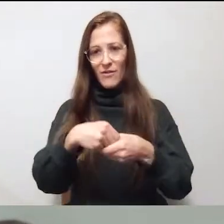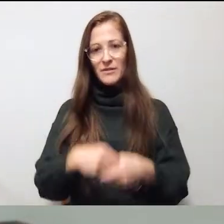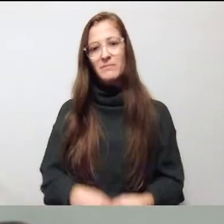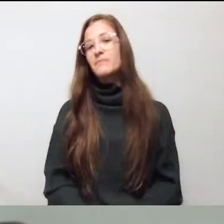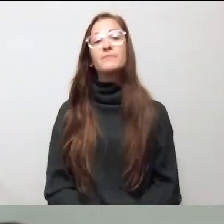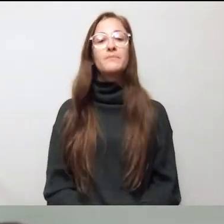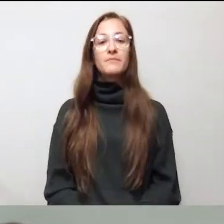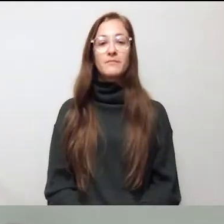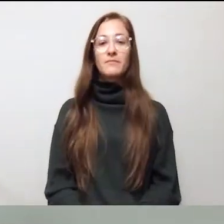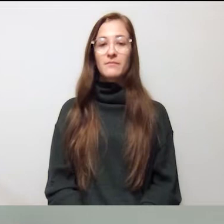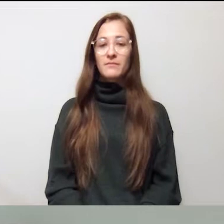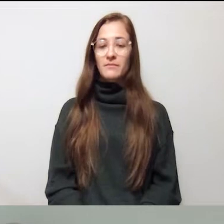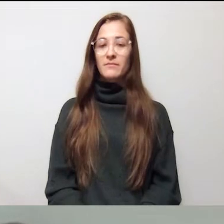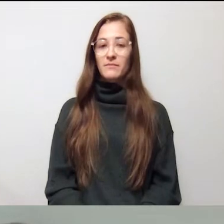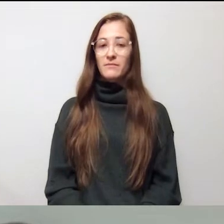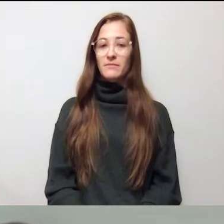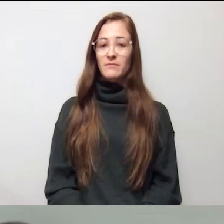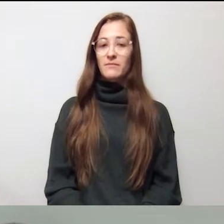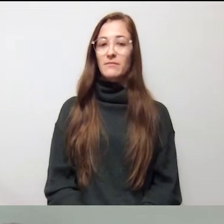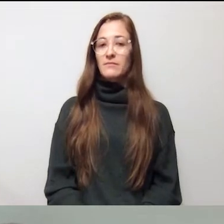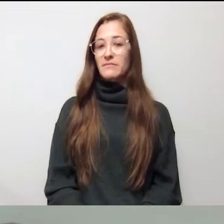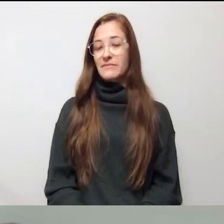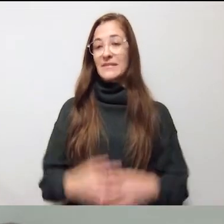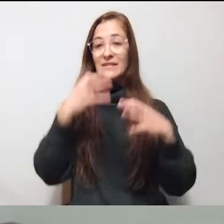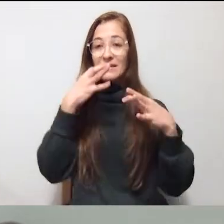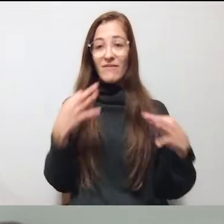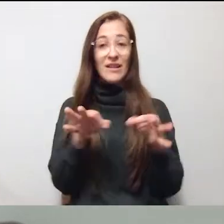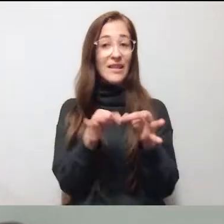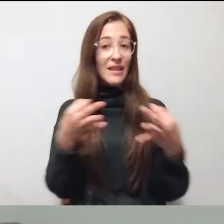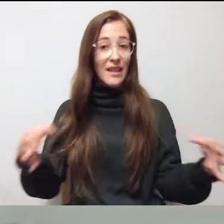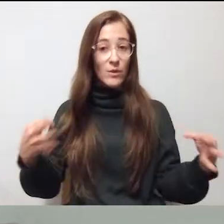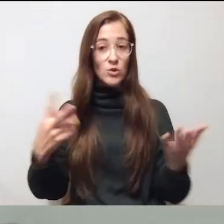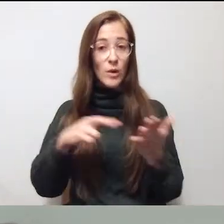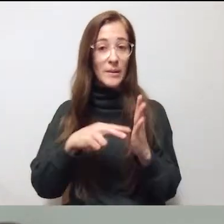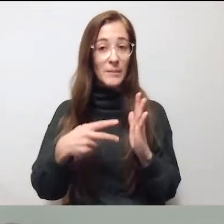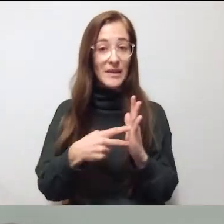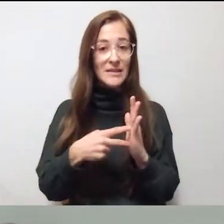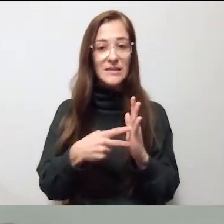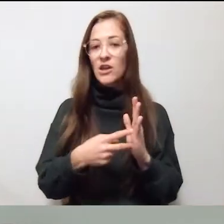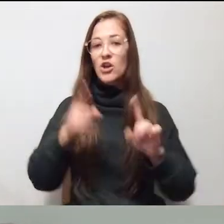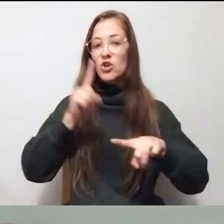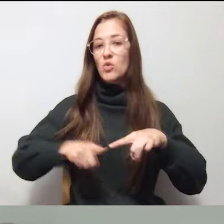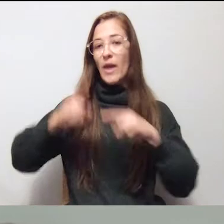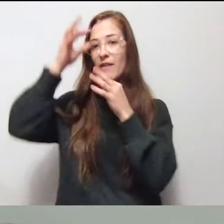So I think, you know, as far as the language and what this means is you can't think about older people